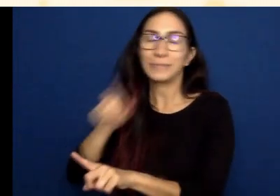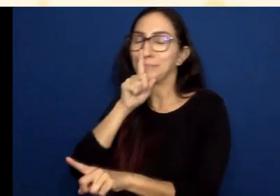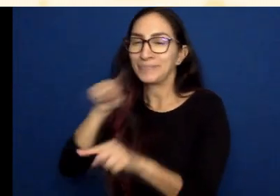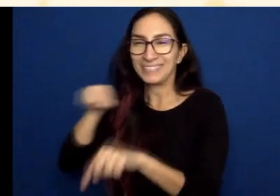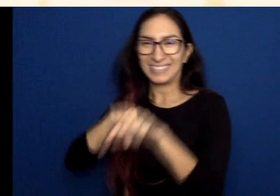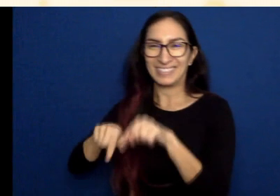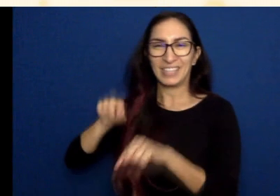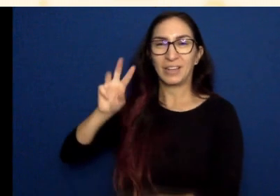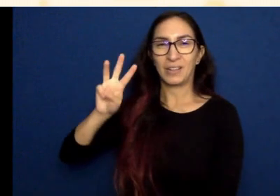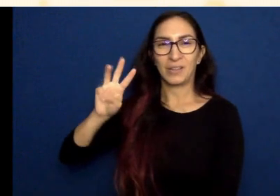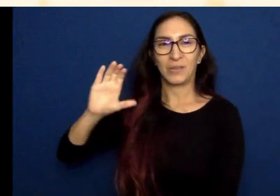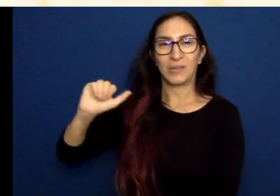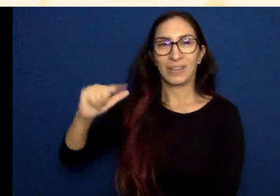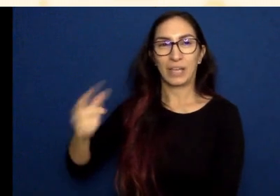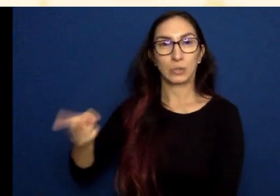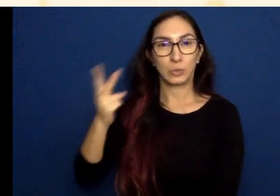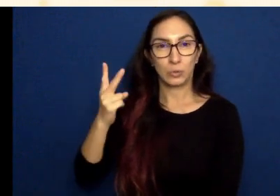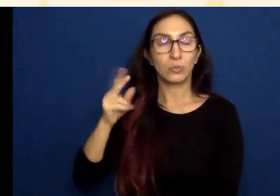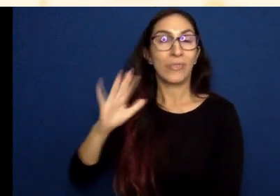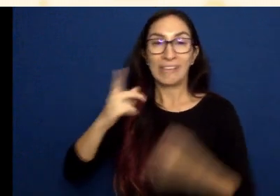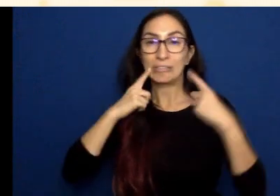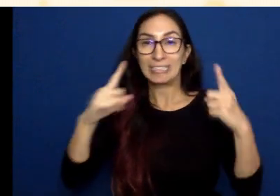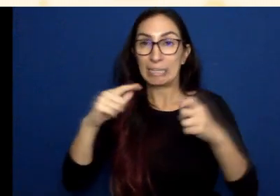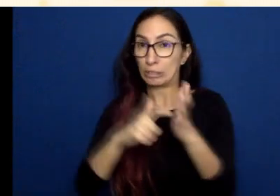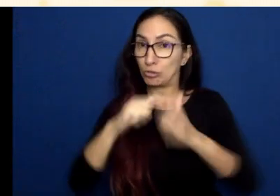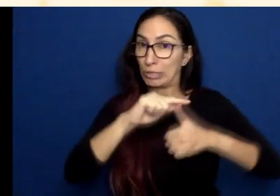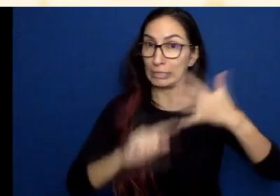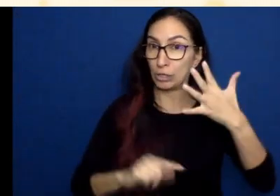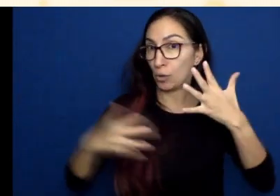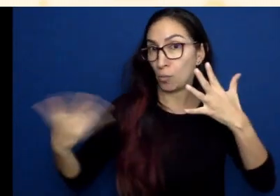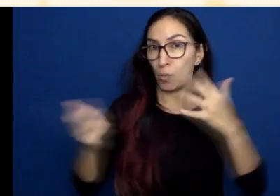And we thought, Excellent. WCAG 2.1 is going to address all these issues, but here's something